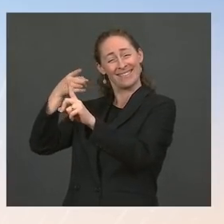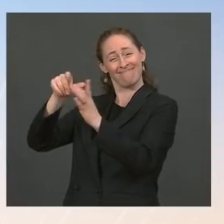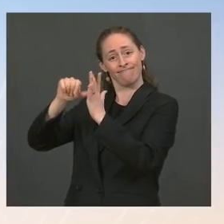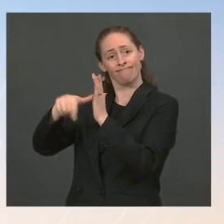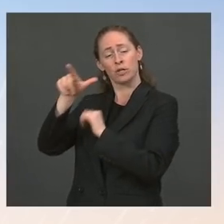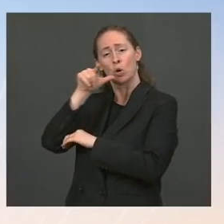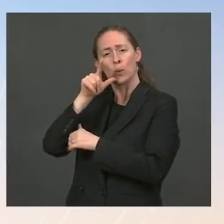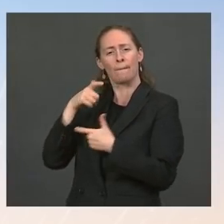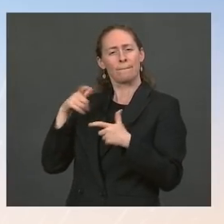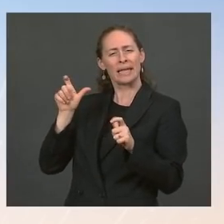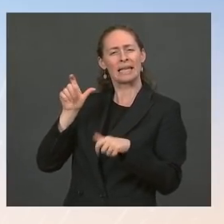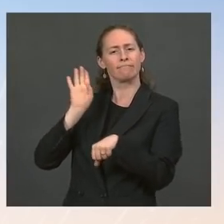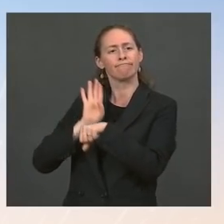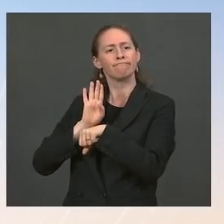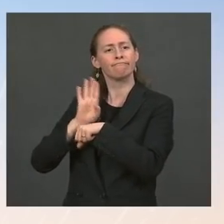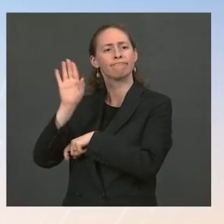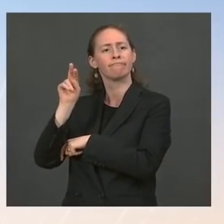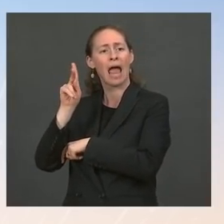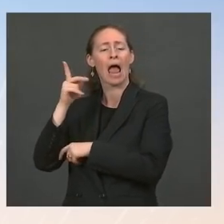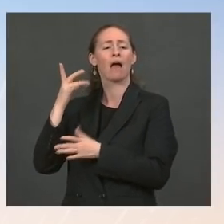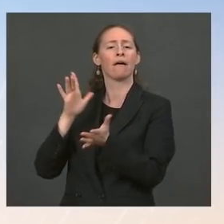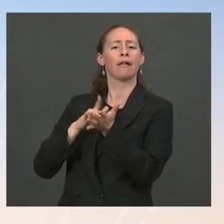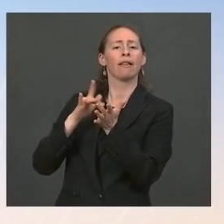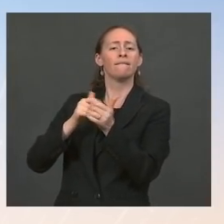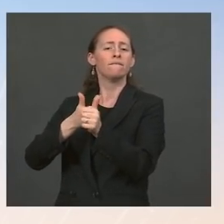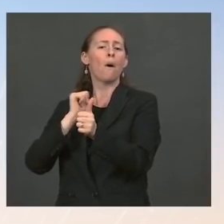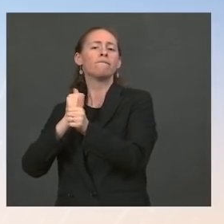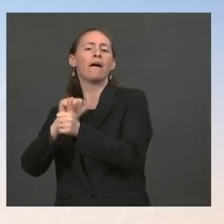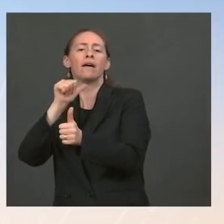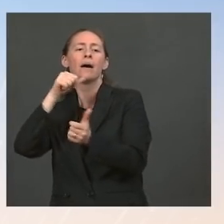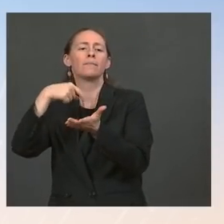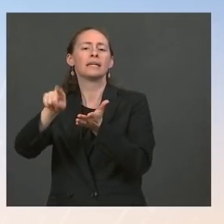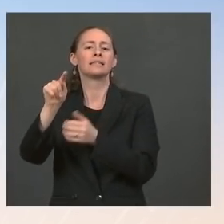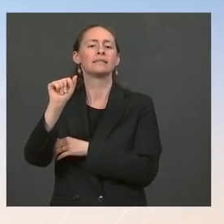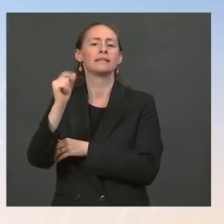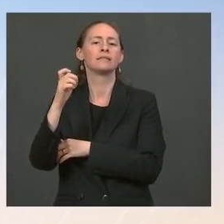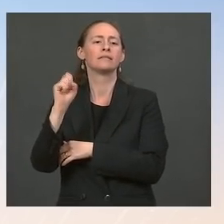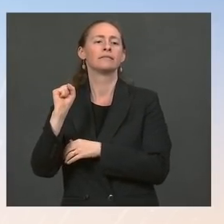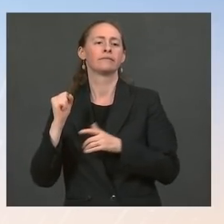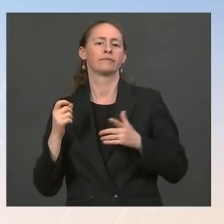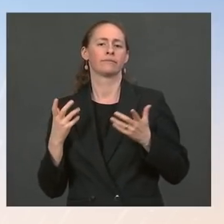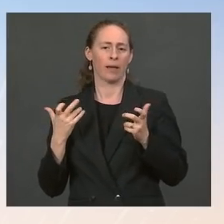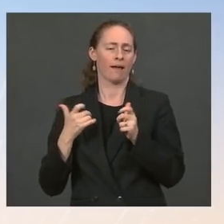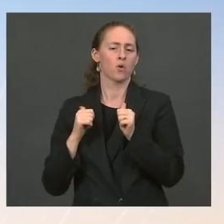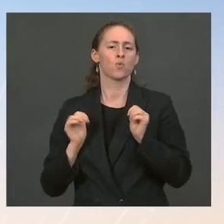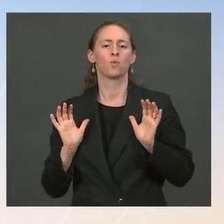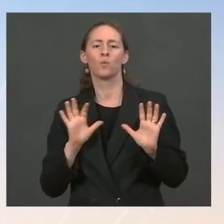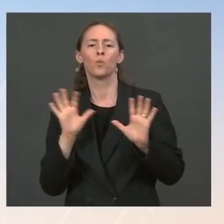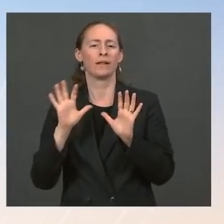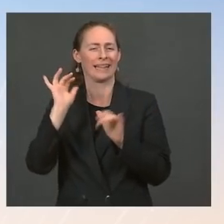that get away with not paying the taxes they owe by fighting this commonsense solution, and we want to be clear about that. Go ahead.